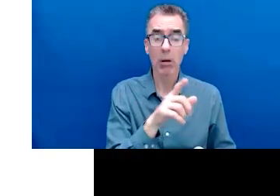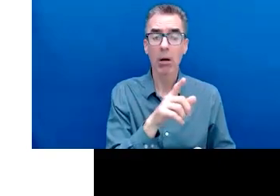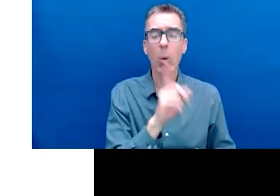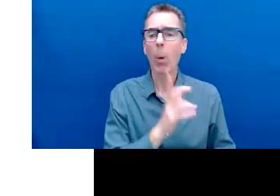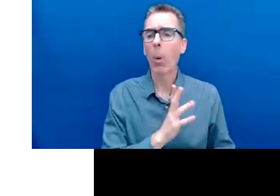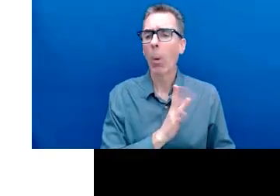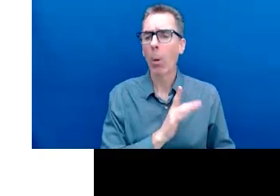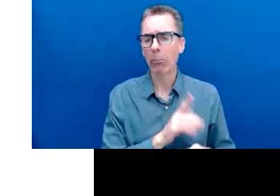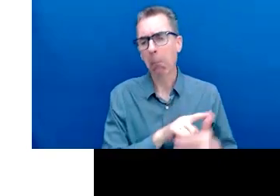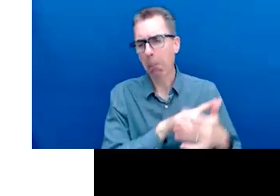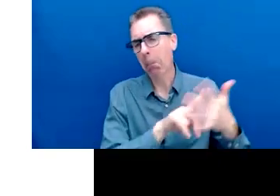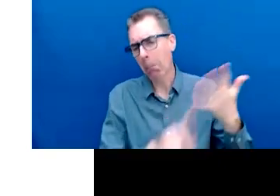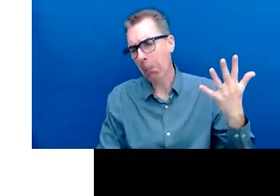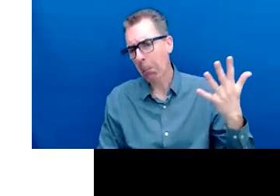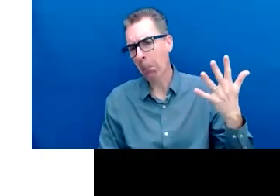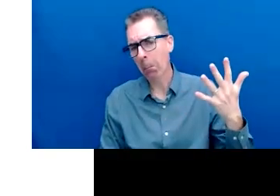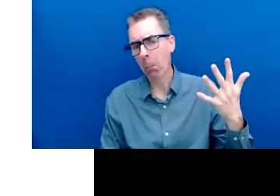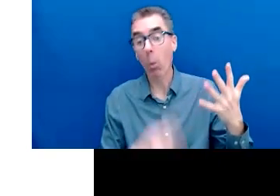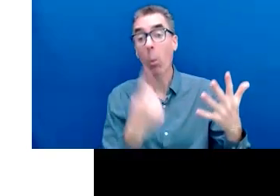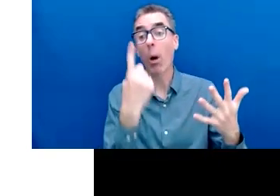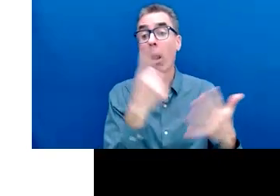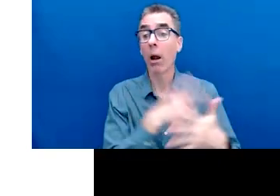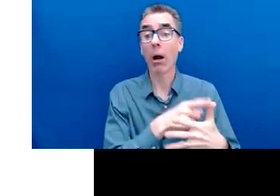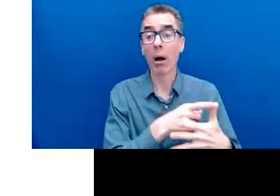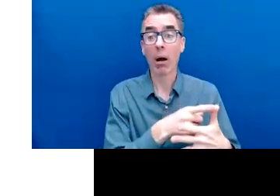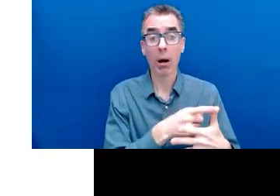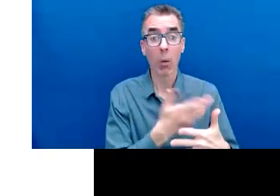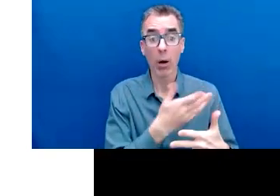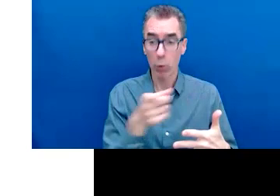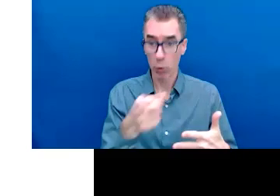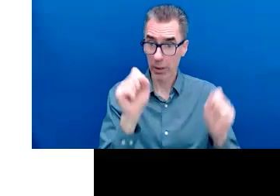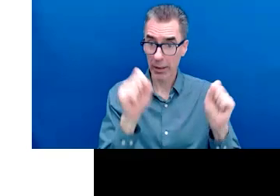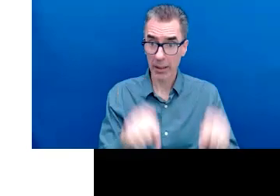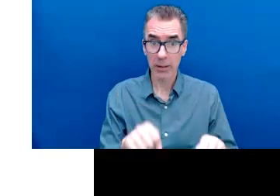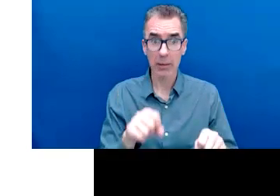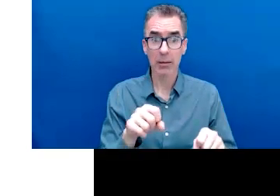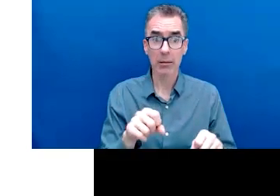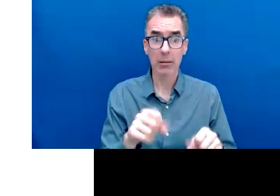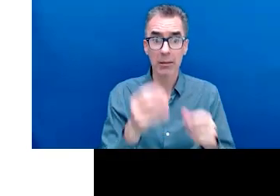about it, but, one of them is that you can remix materials, easily.